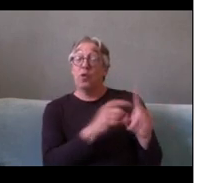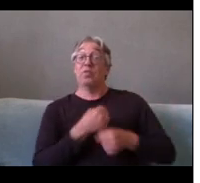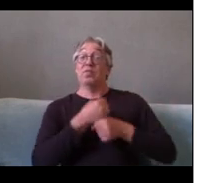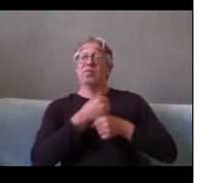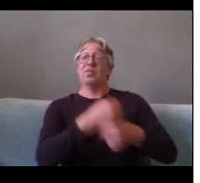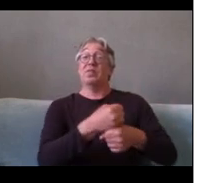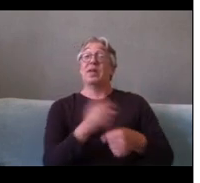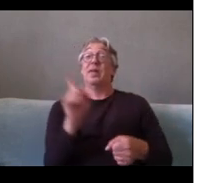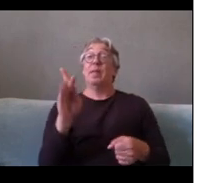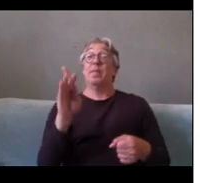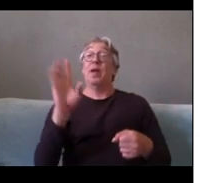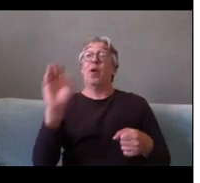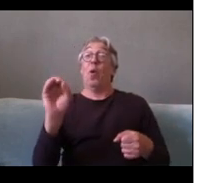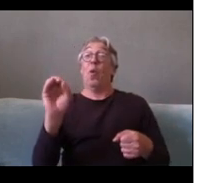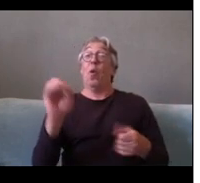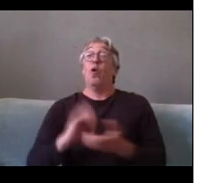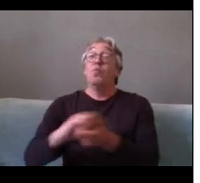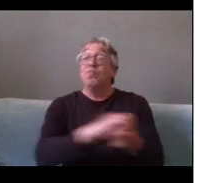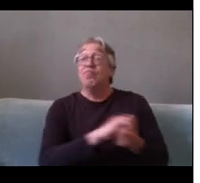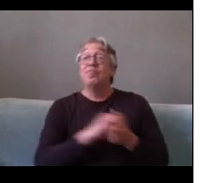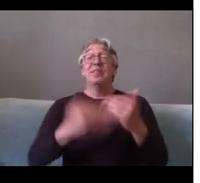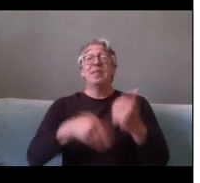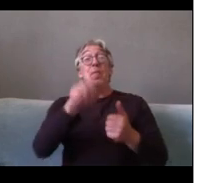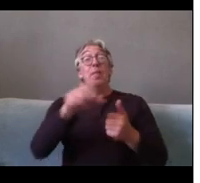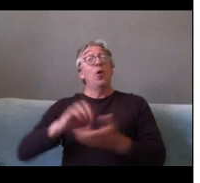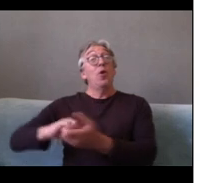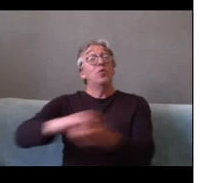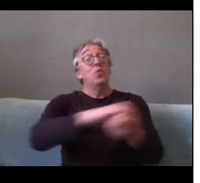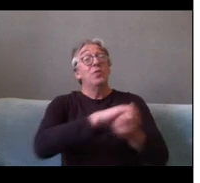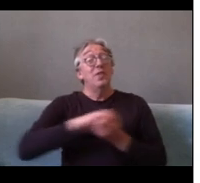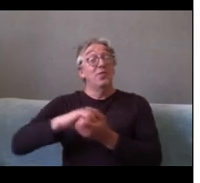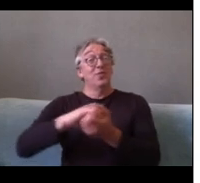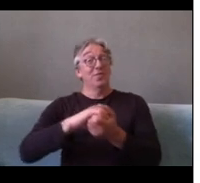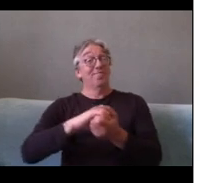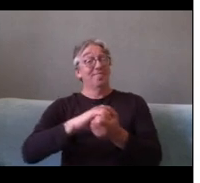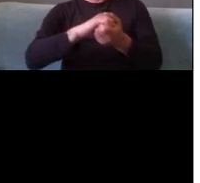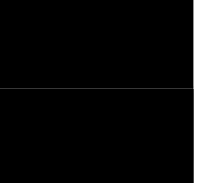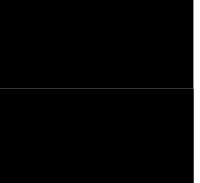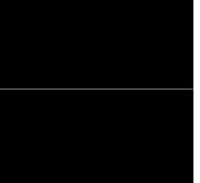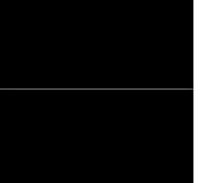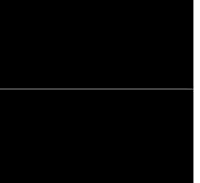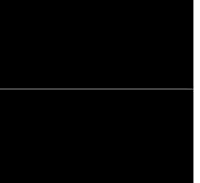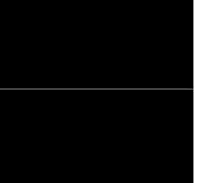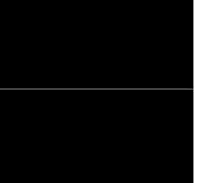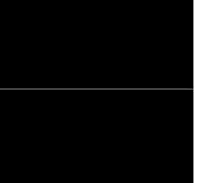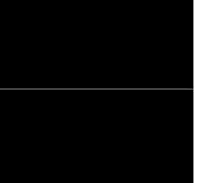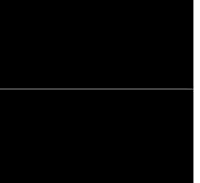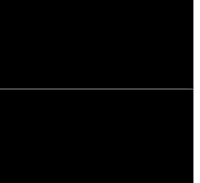speaking about the participation of persons with disabilities in data gathering and the technical working group